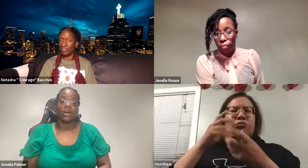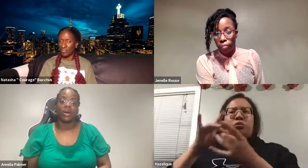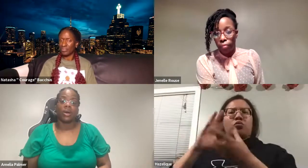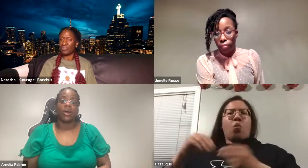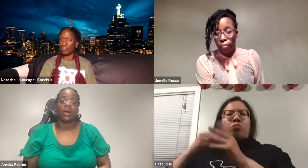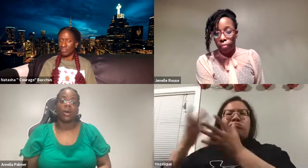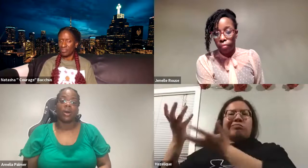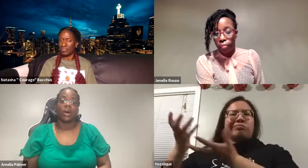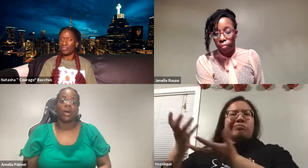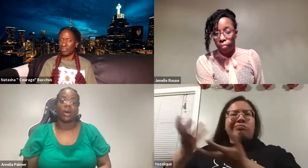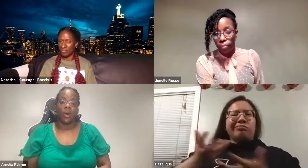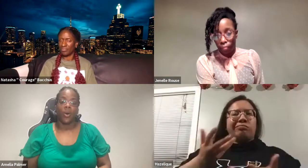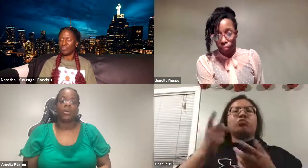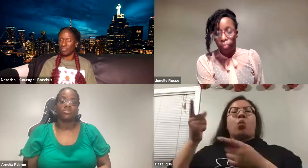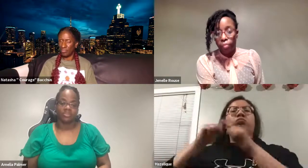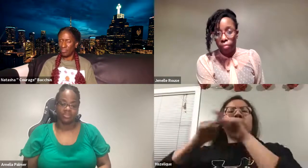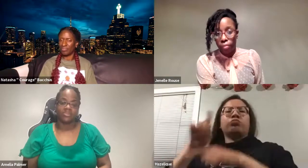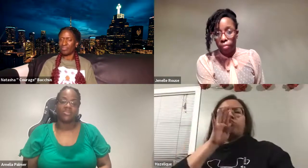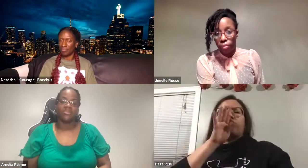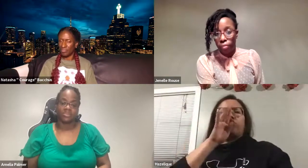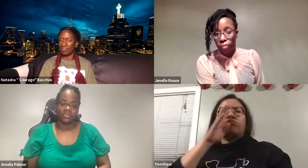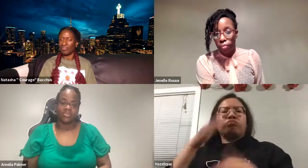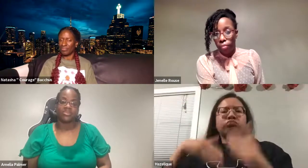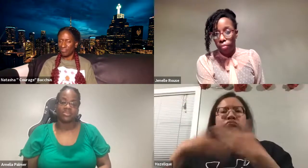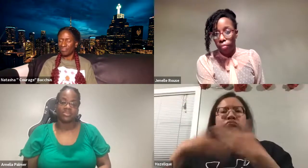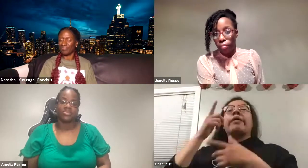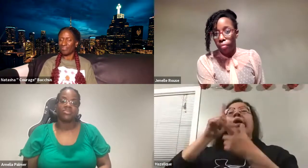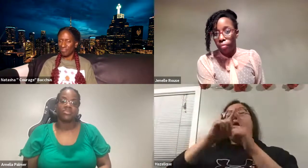it's an oral tradition. our languages are passed down from generation to generation